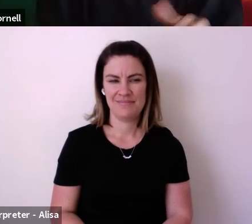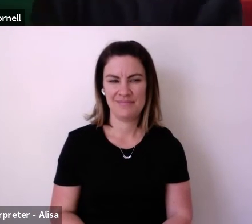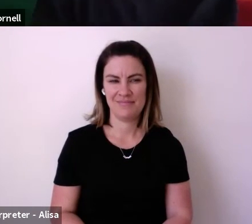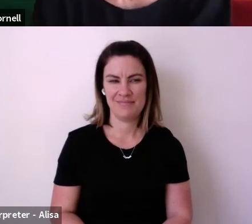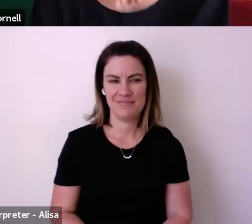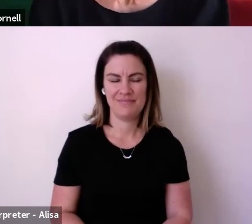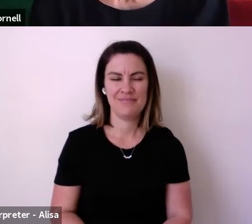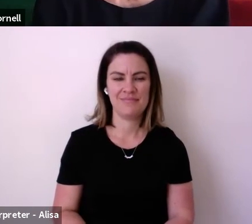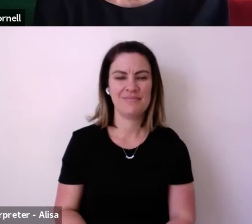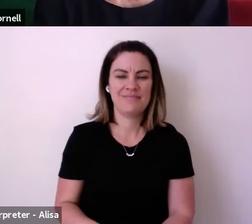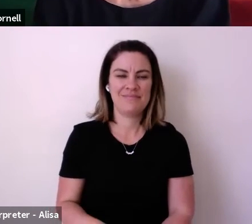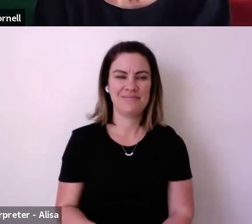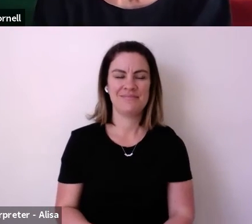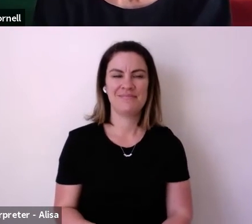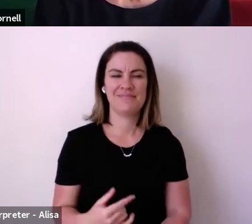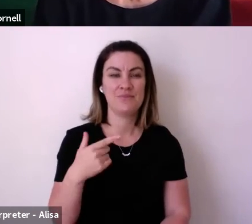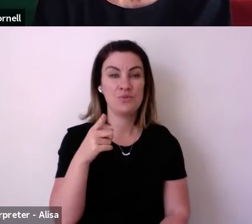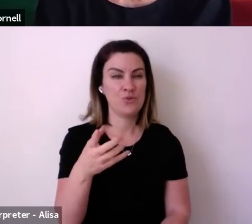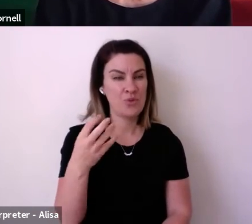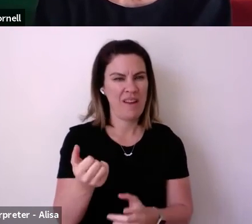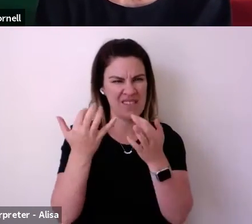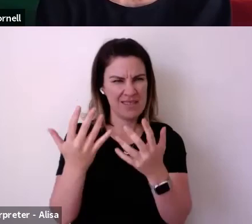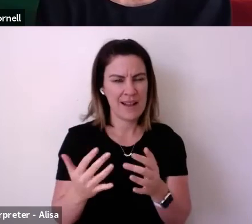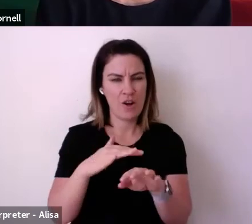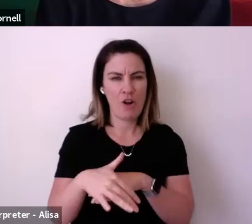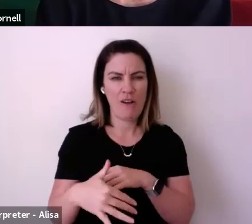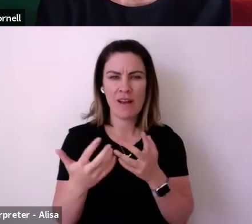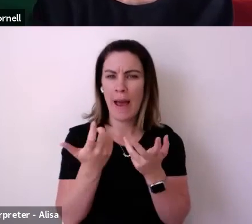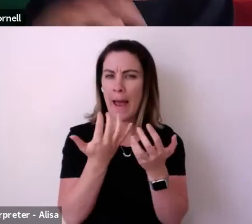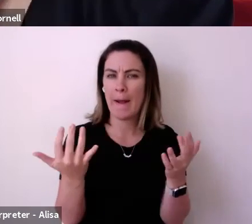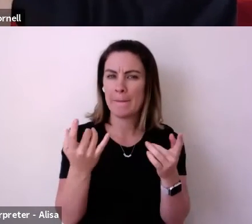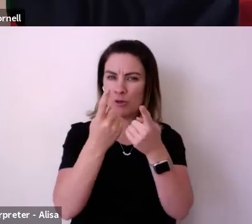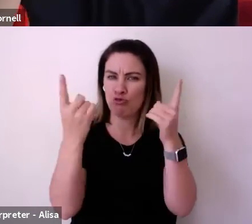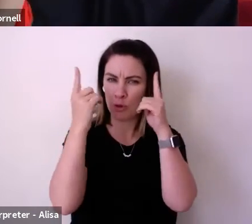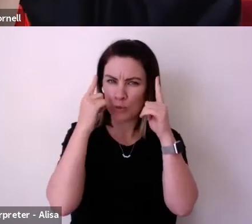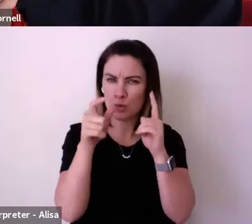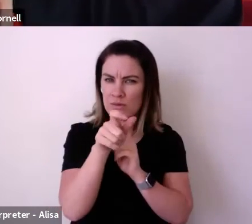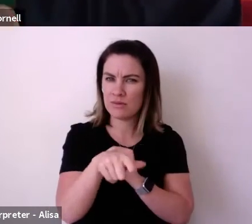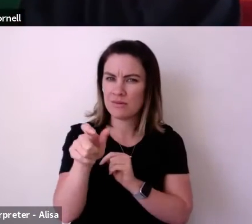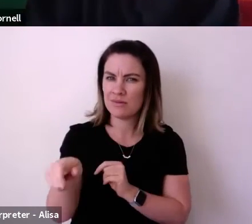You had a stat about the number of graduates doing work in noncreative industries.